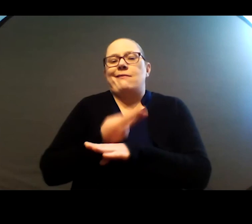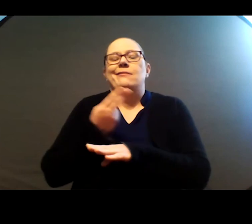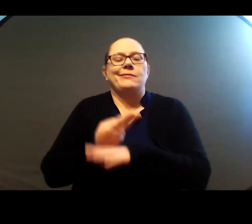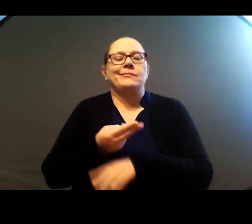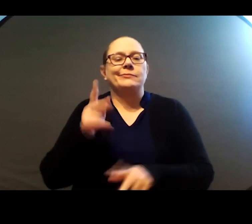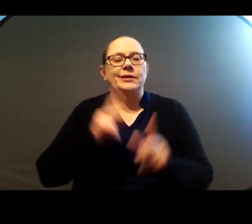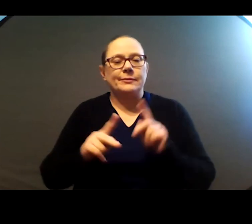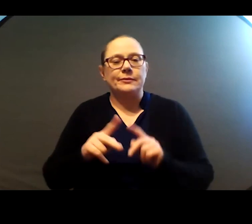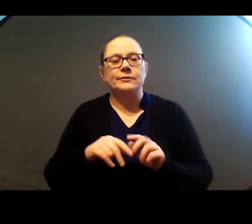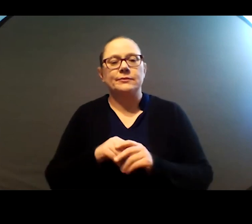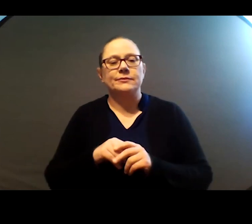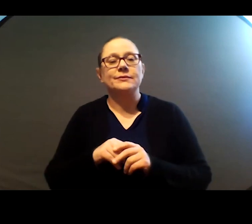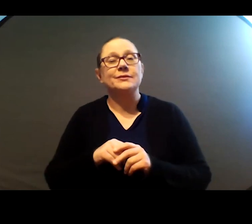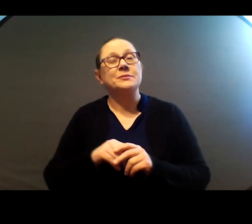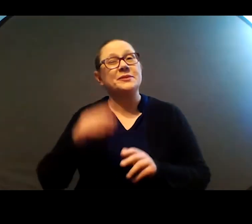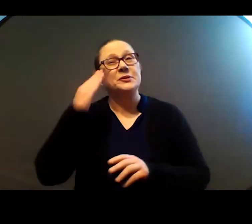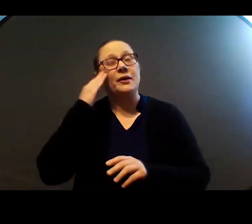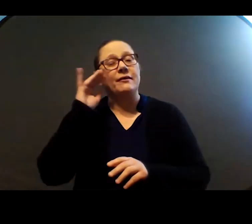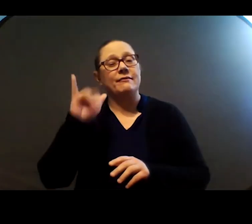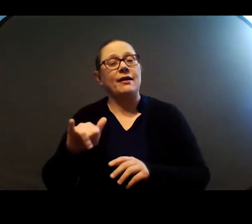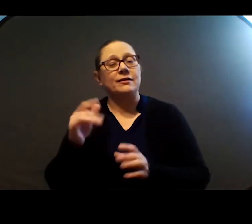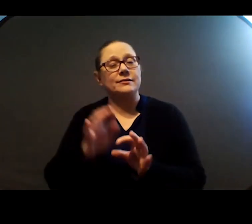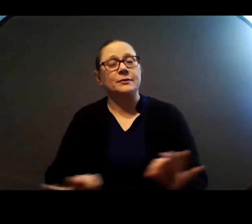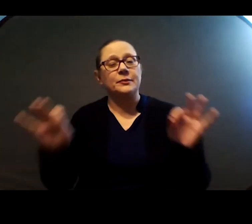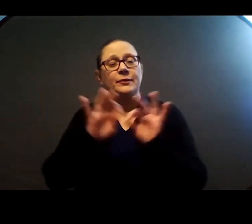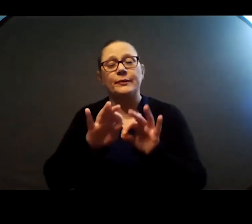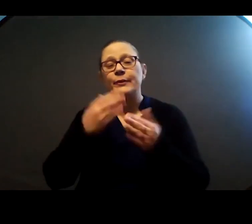being aware of these things is such a vital first steps. I really appreciate that question, Kurt.